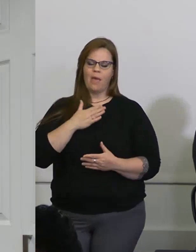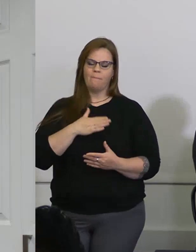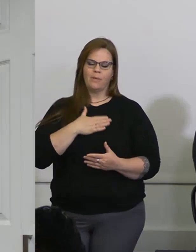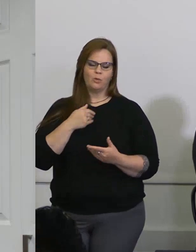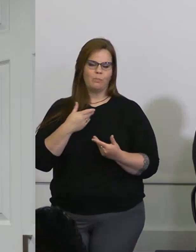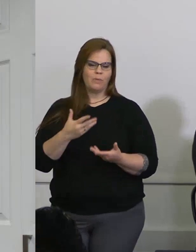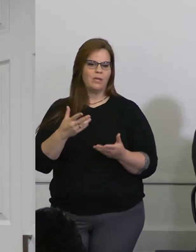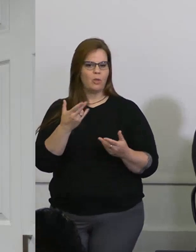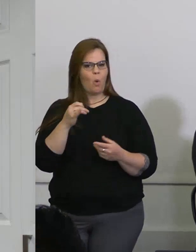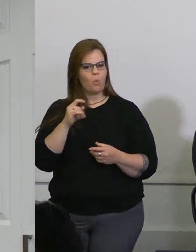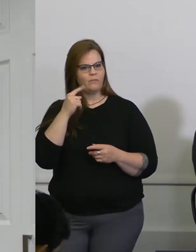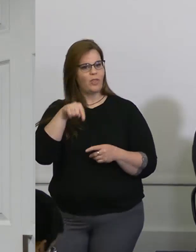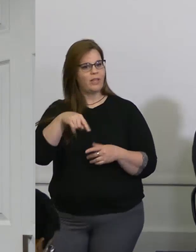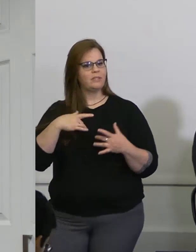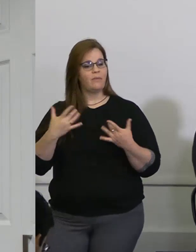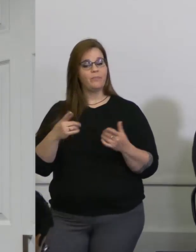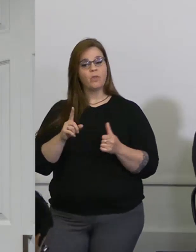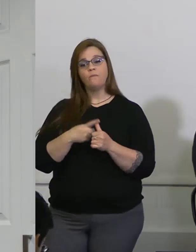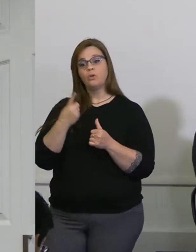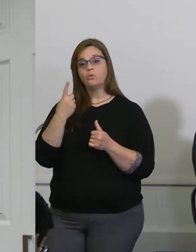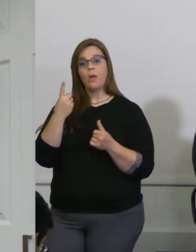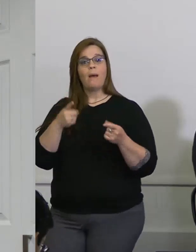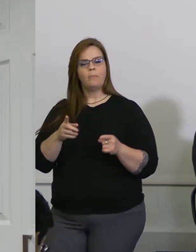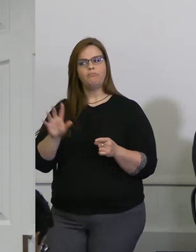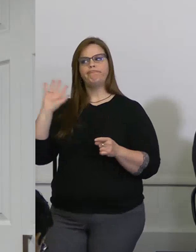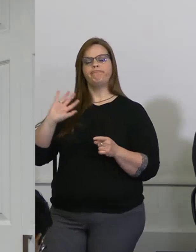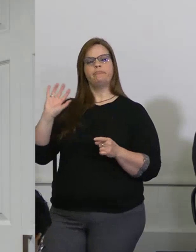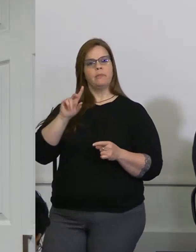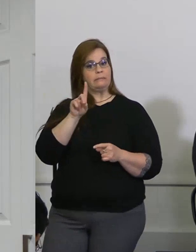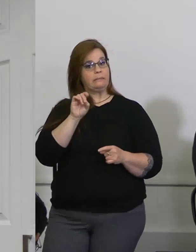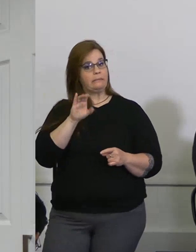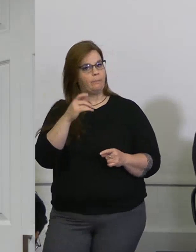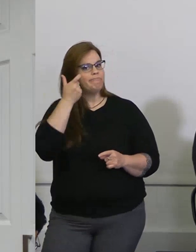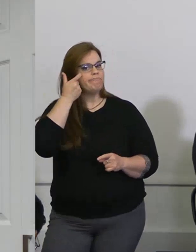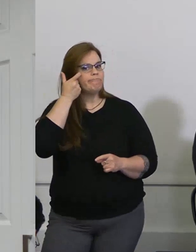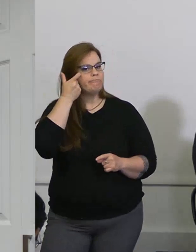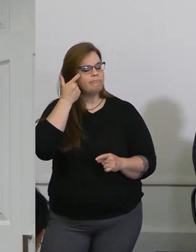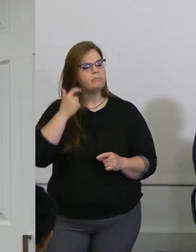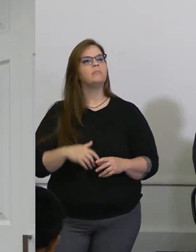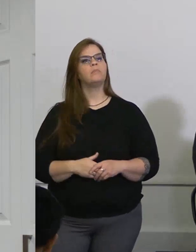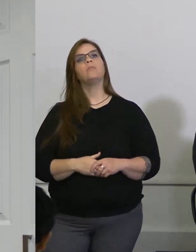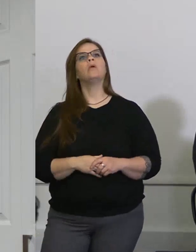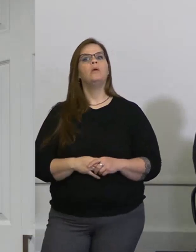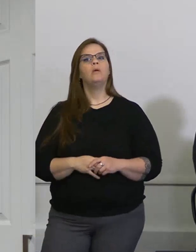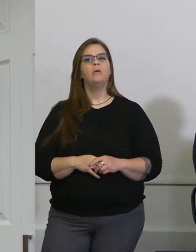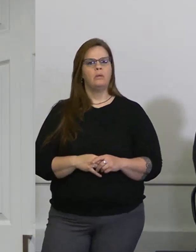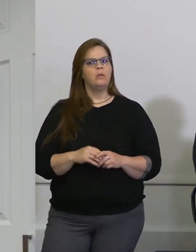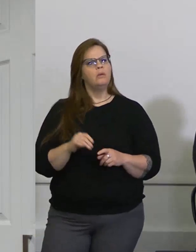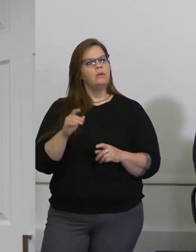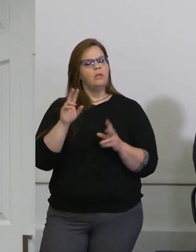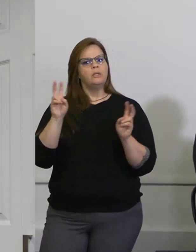We had the first one back in December. It was about accessibility and AI.